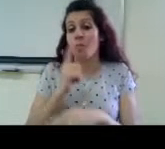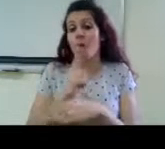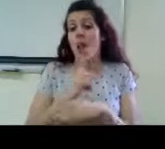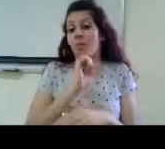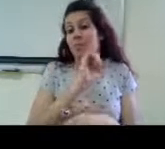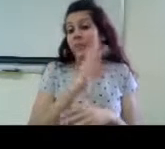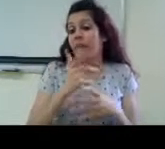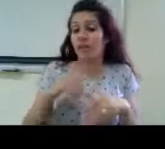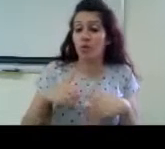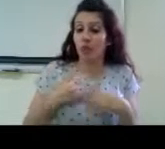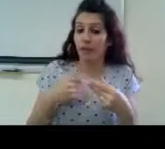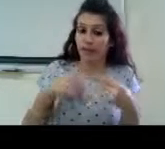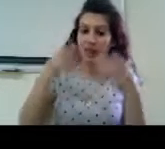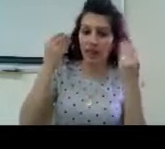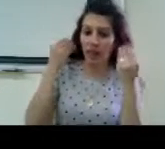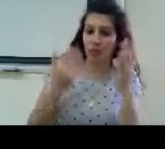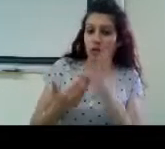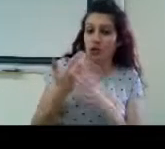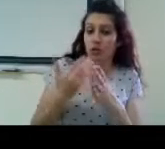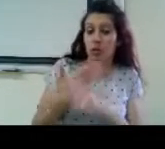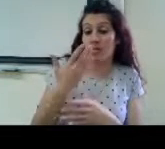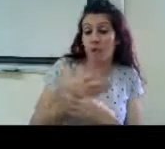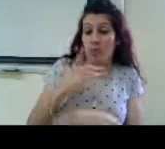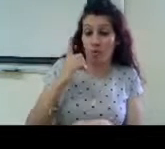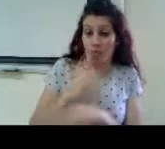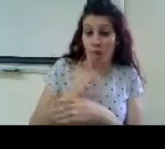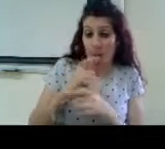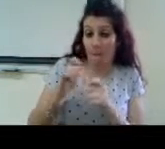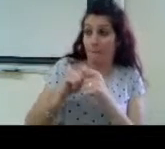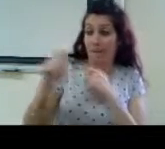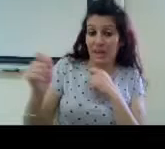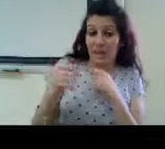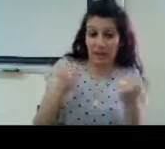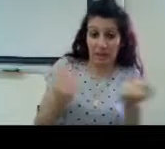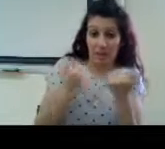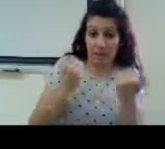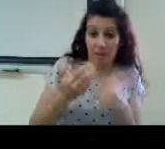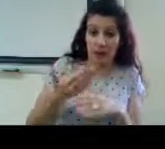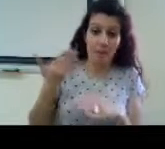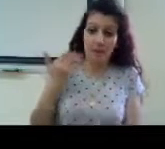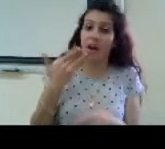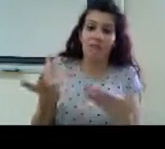resources using fruits and vegetables and things that they have at home to to